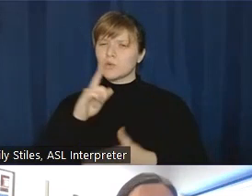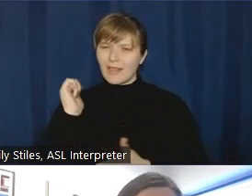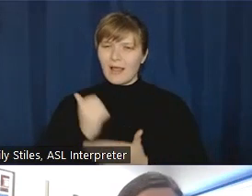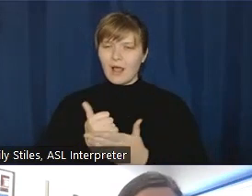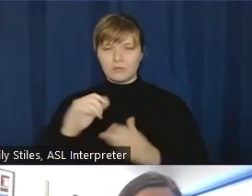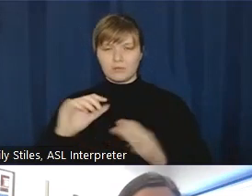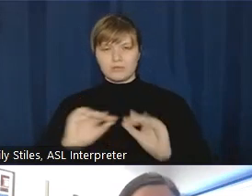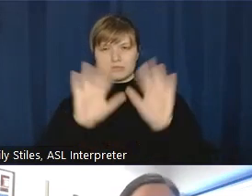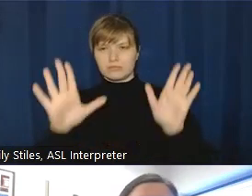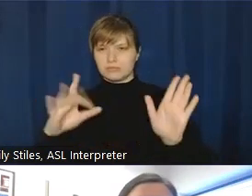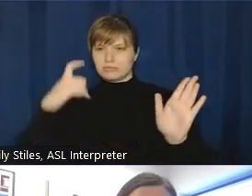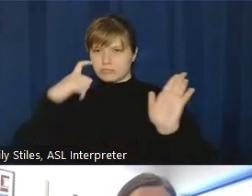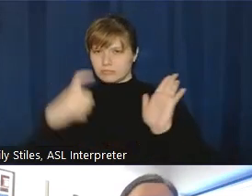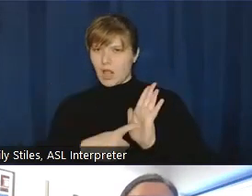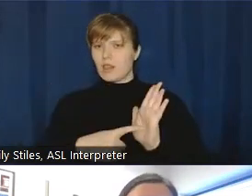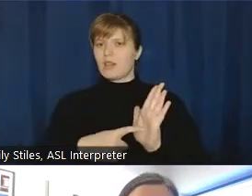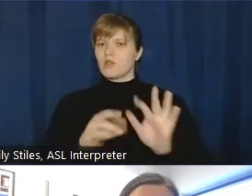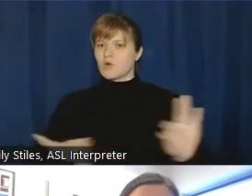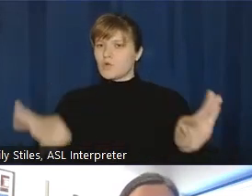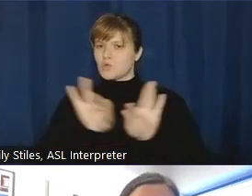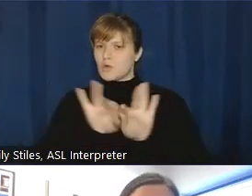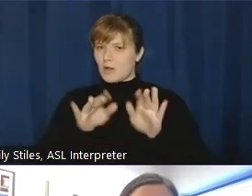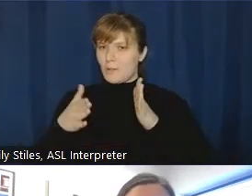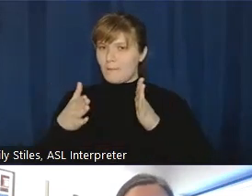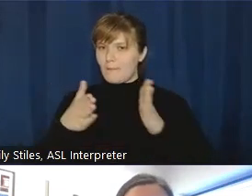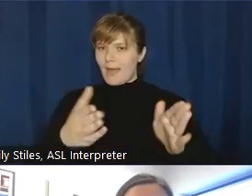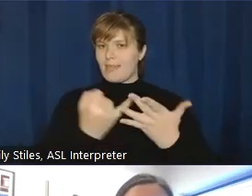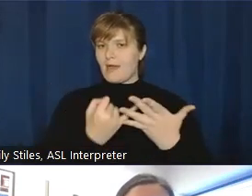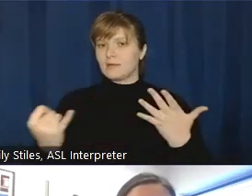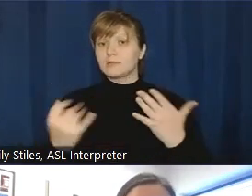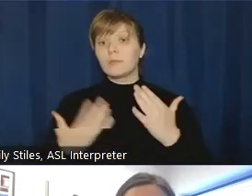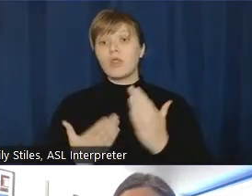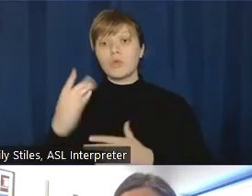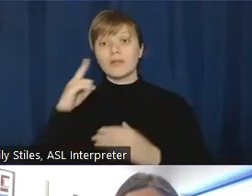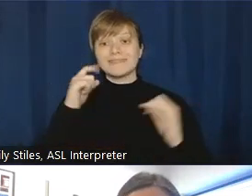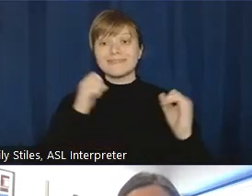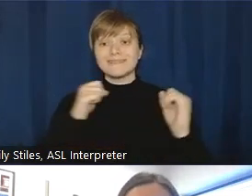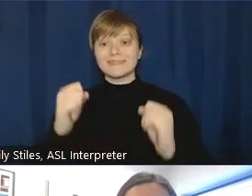critical path items. Through the steering committee, helped with the decision making,